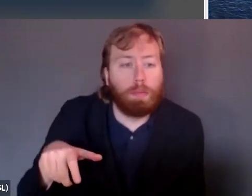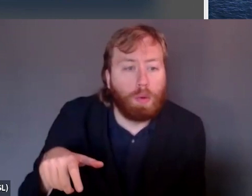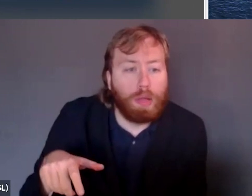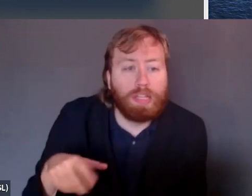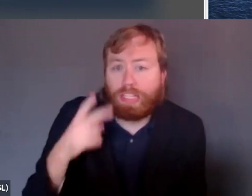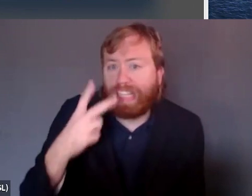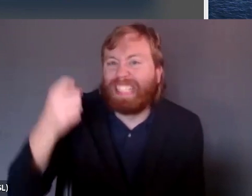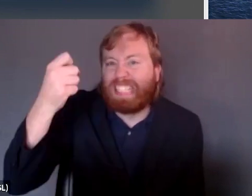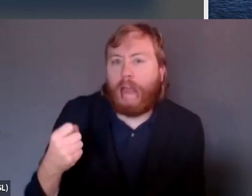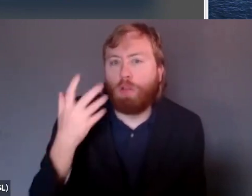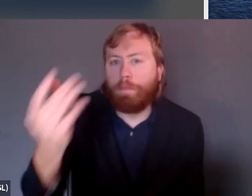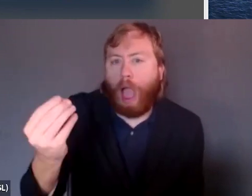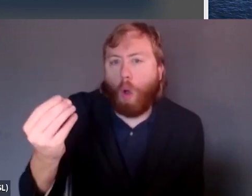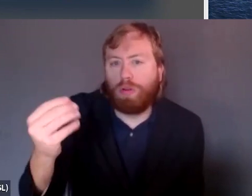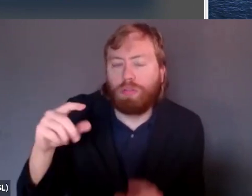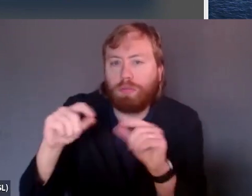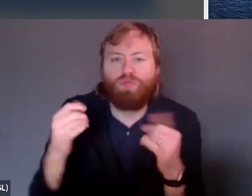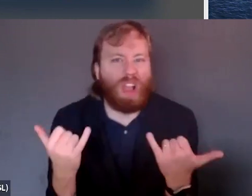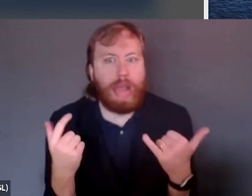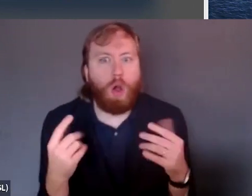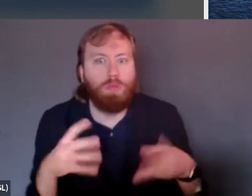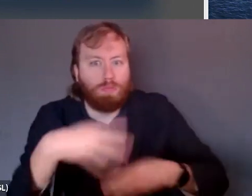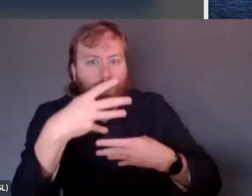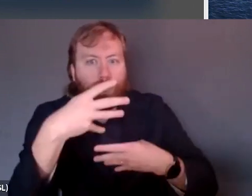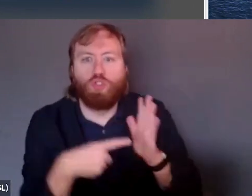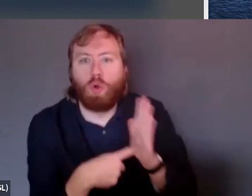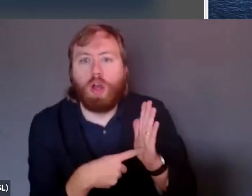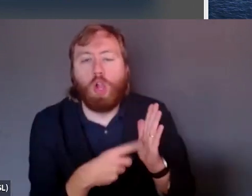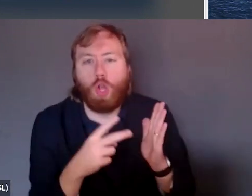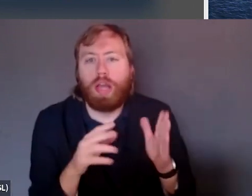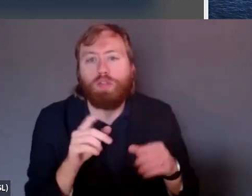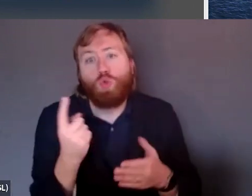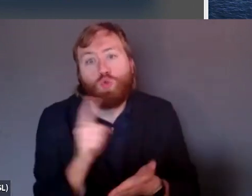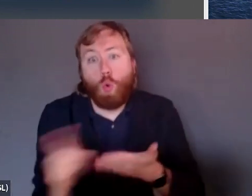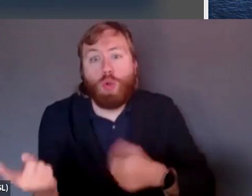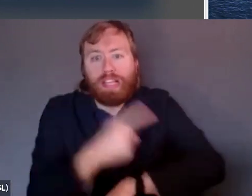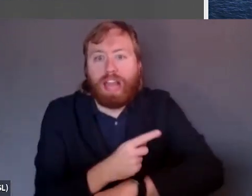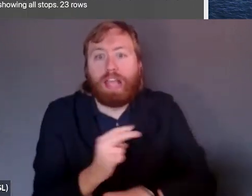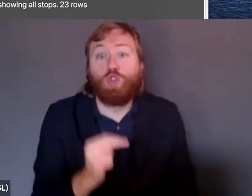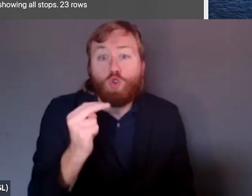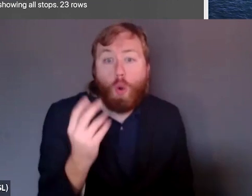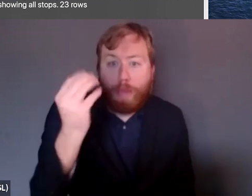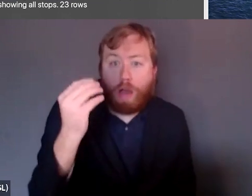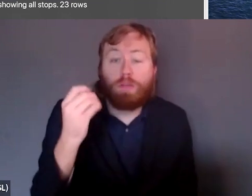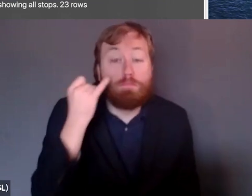currently we're looking at the weekdays northbound table, but if I click the southbound table or button,